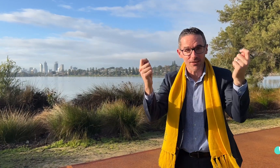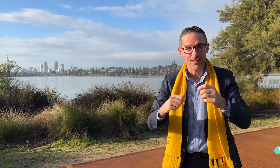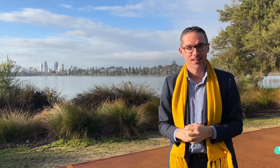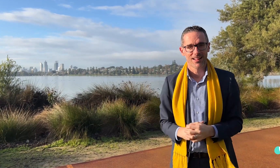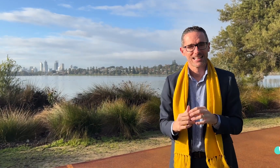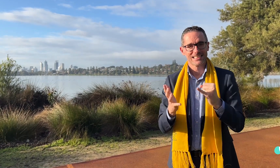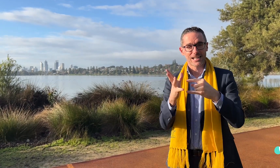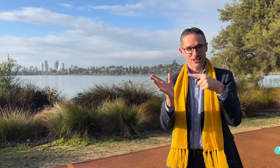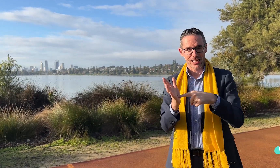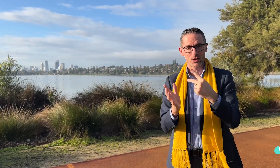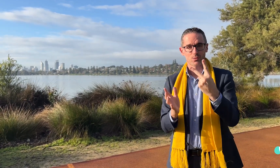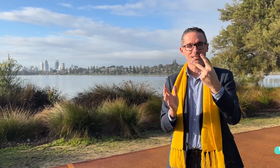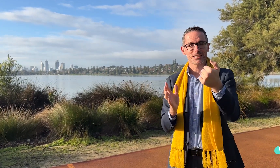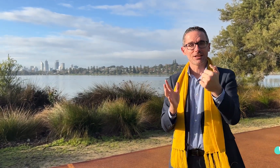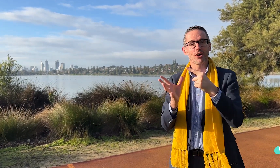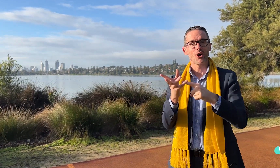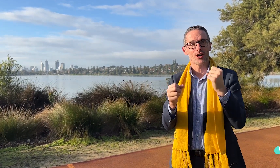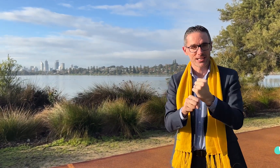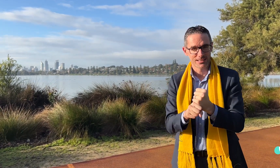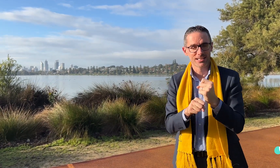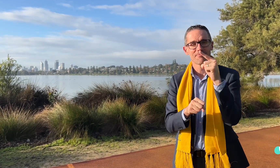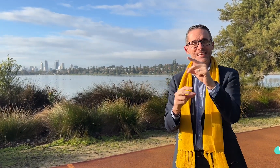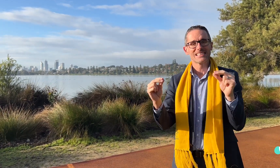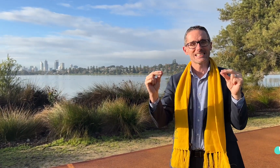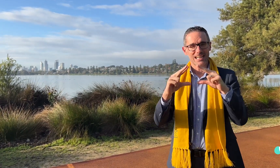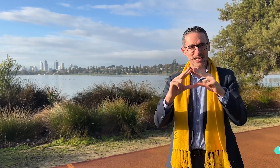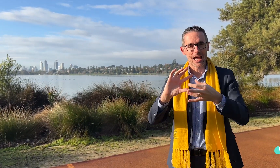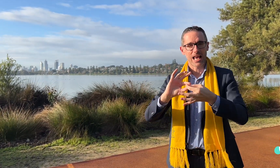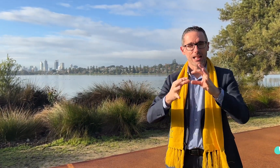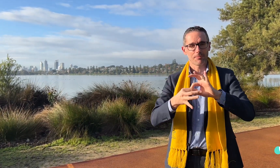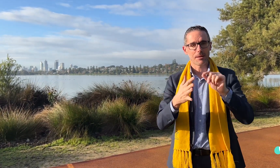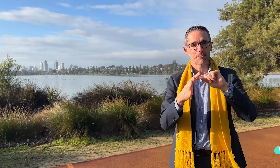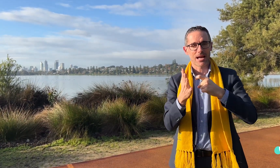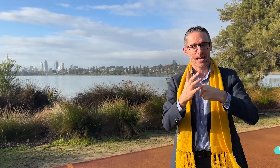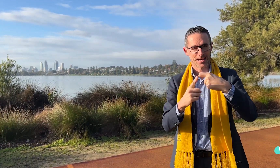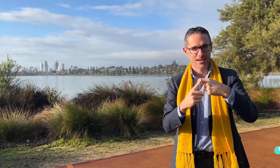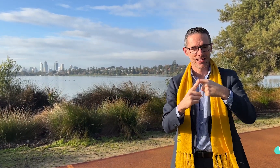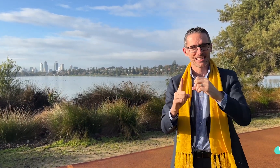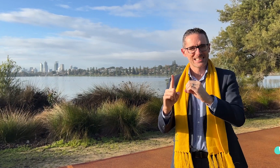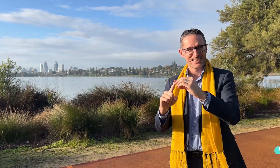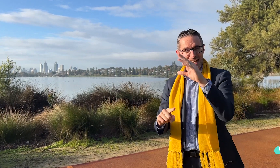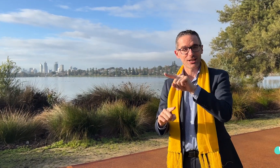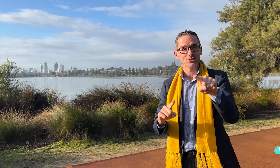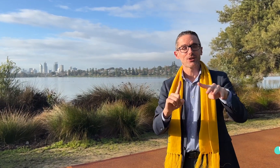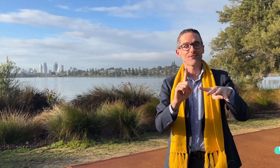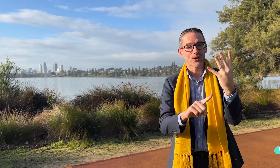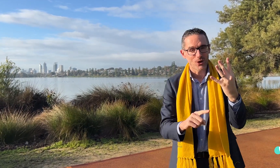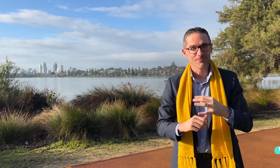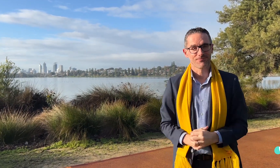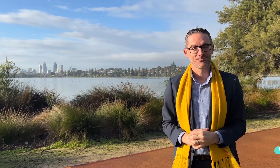It is on Saturday the 26th of August at the Sydney Olympic Park from 10am - 4pm.